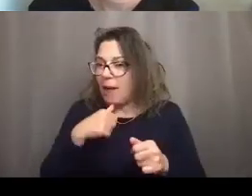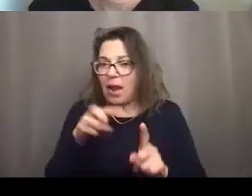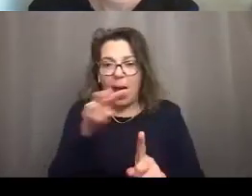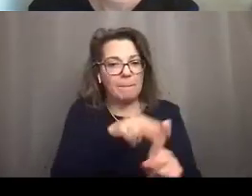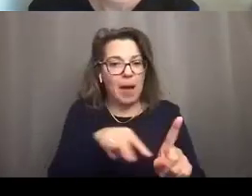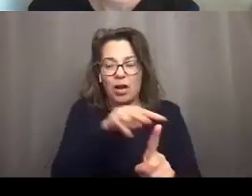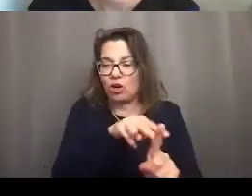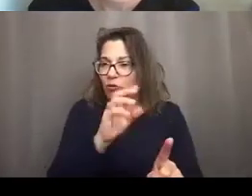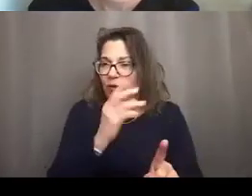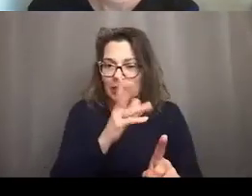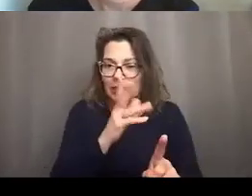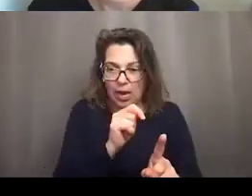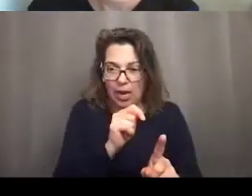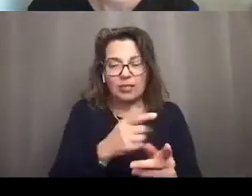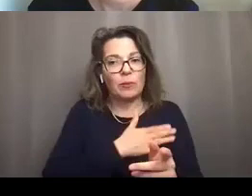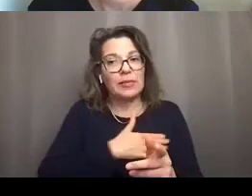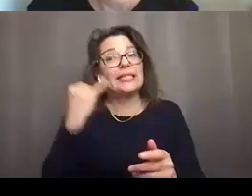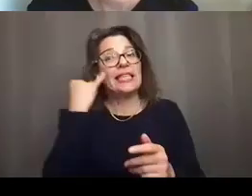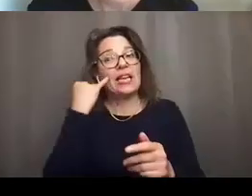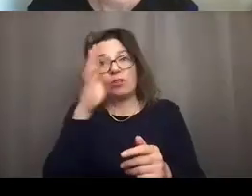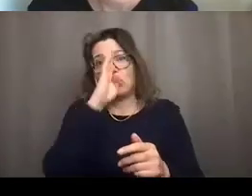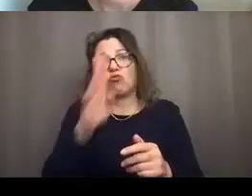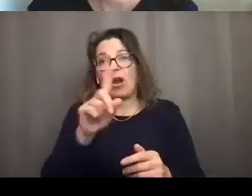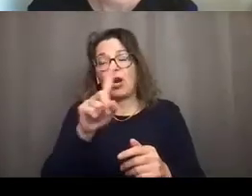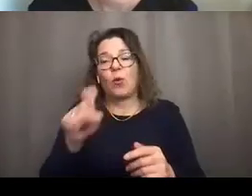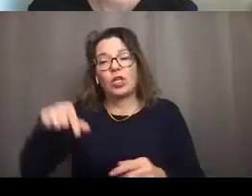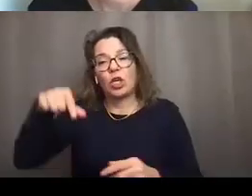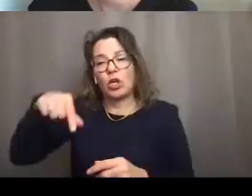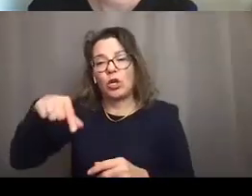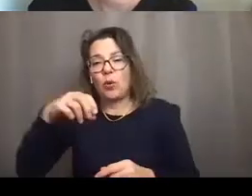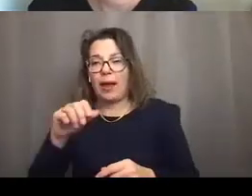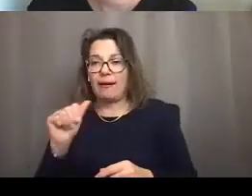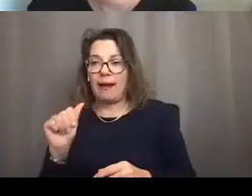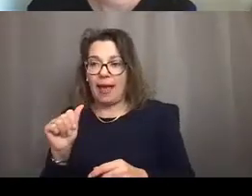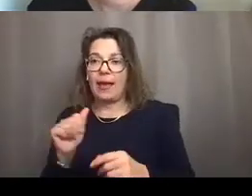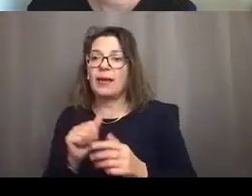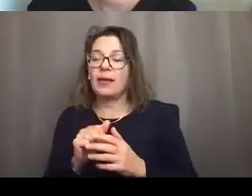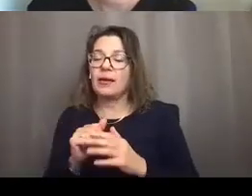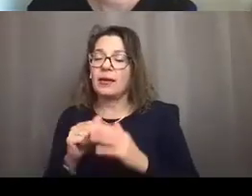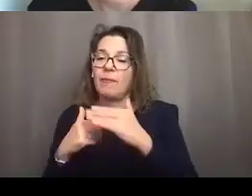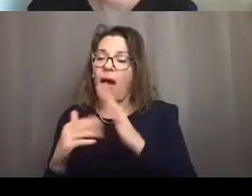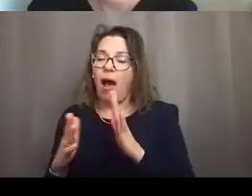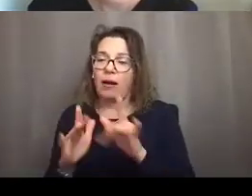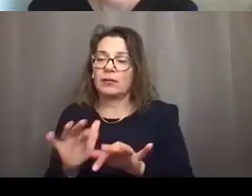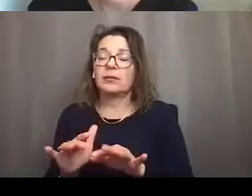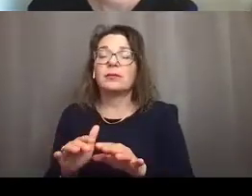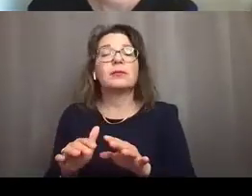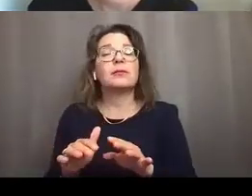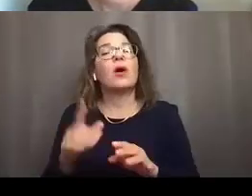and so please if you've got a direct question put it in the Q and A box. But there is a good question